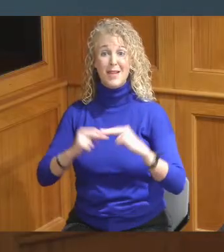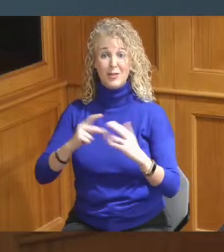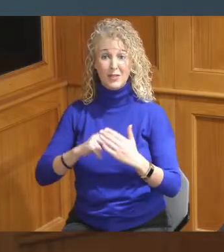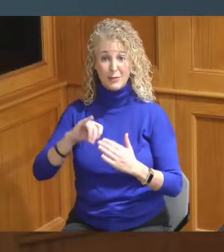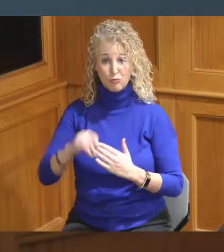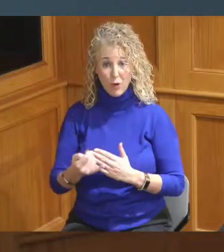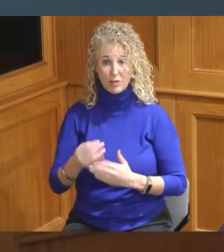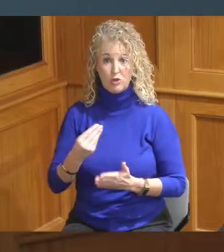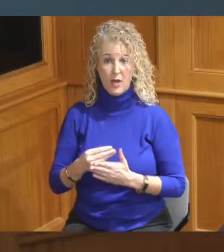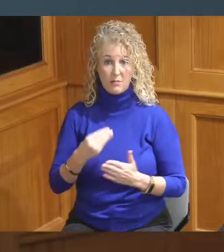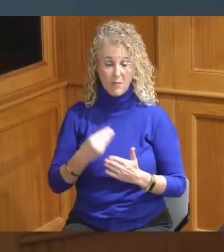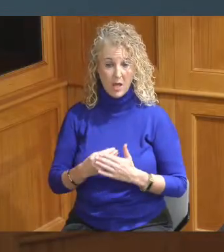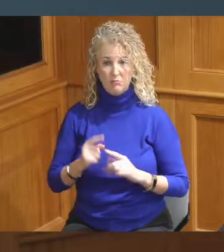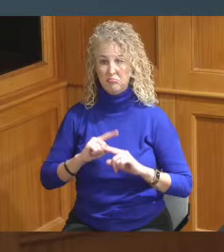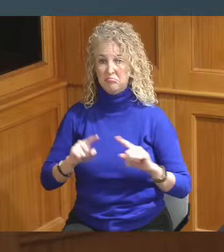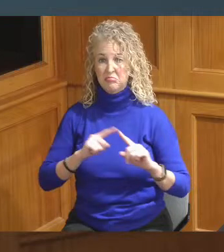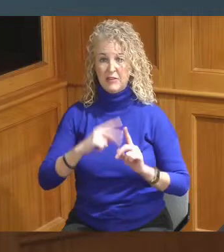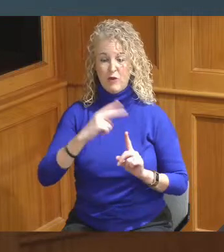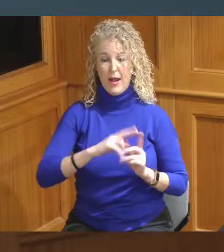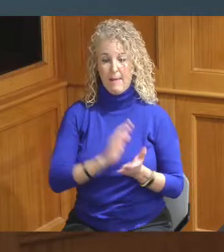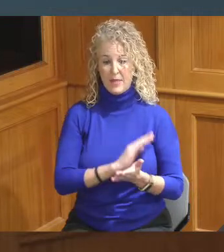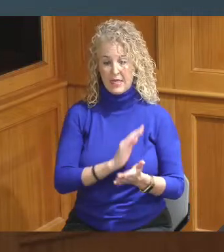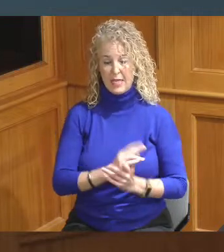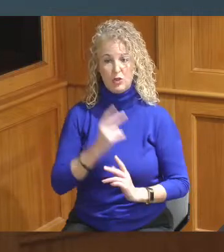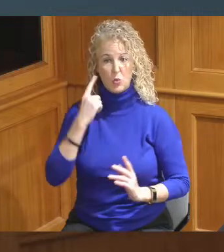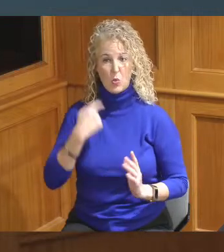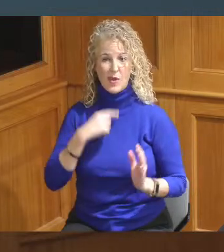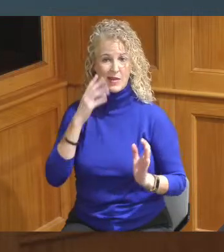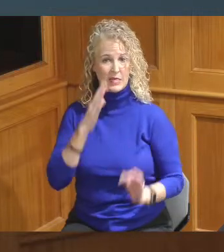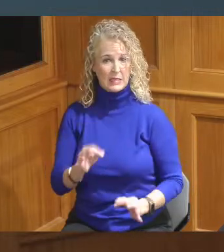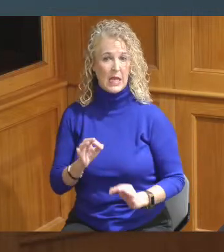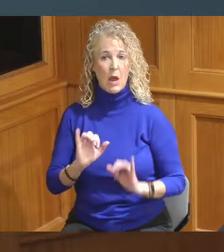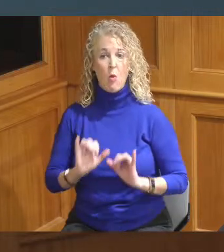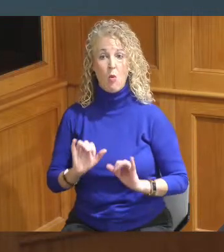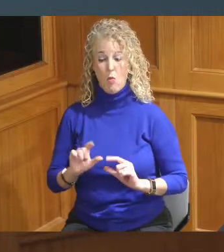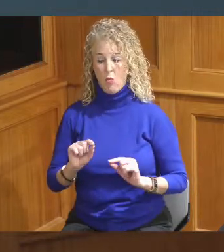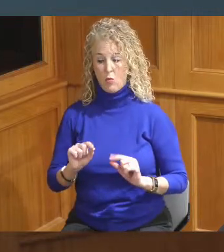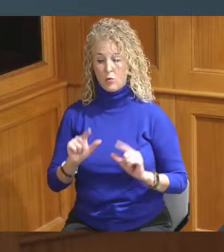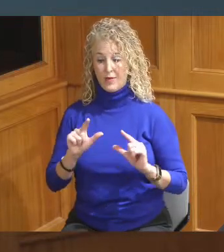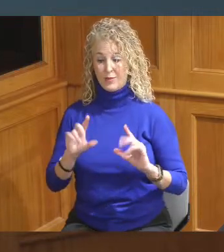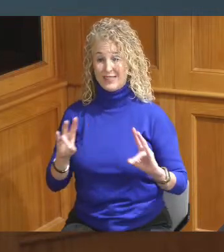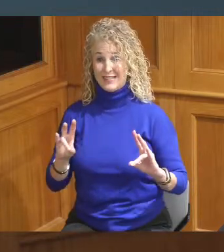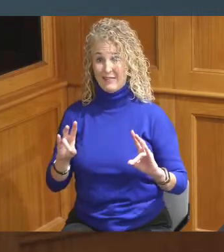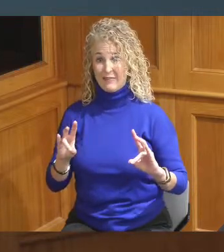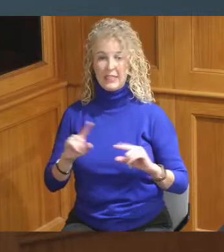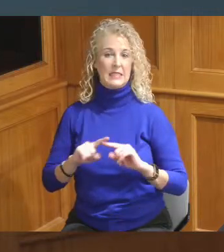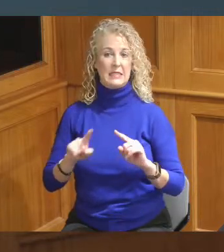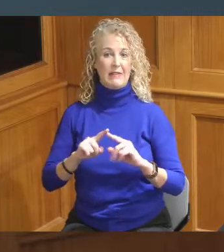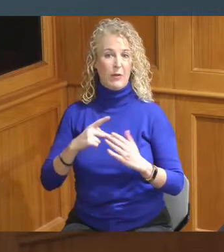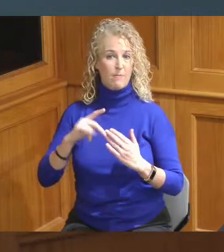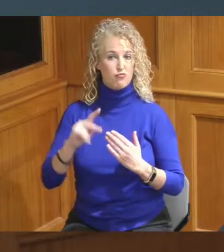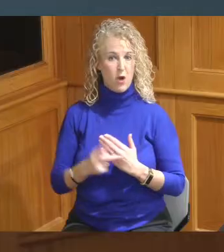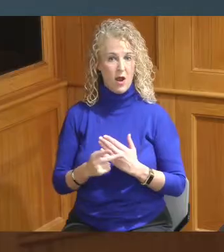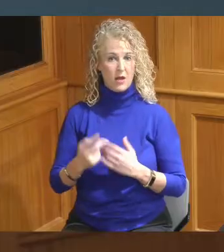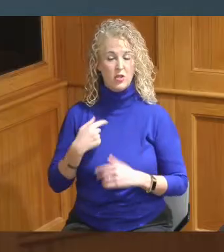reviewing applications to see who should get funding for 2027. And I have a few notes also